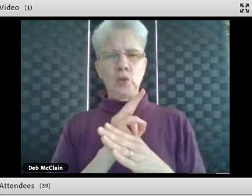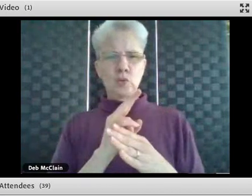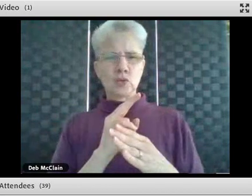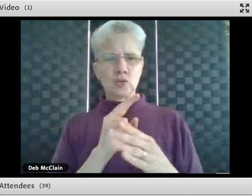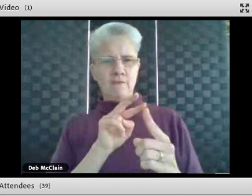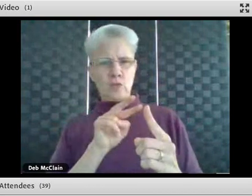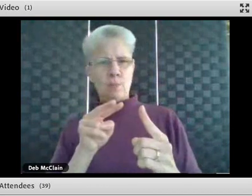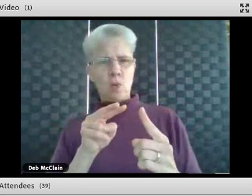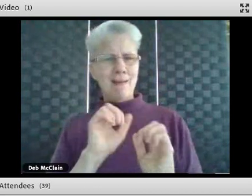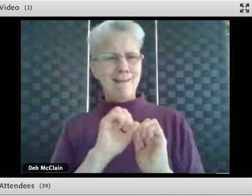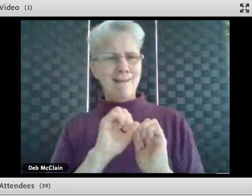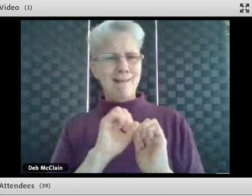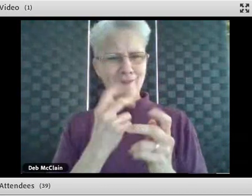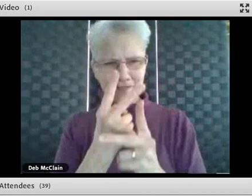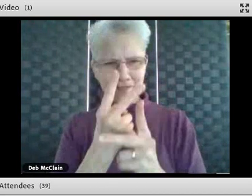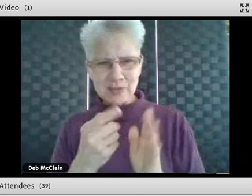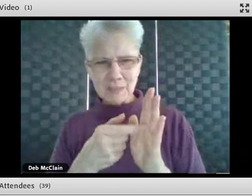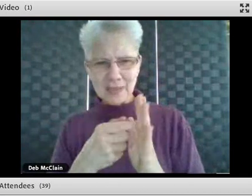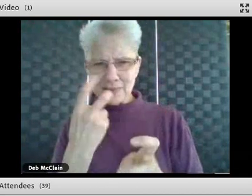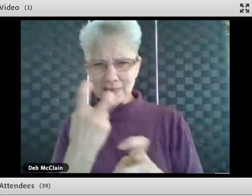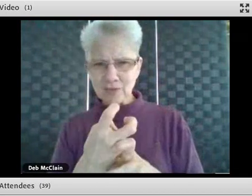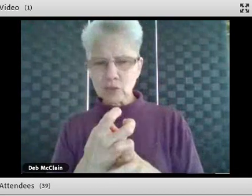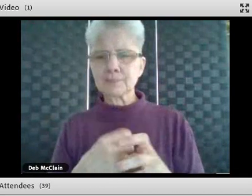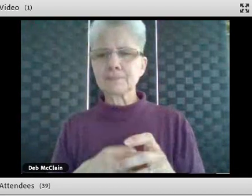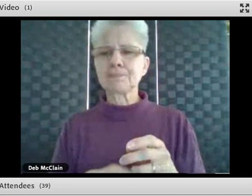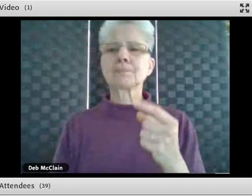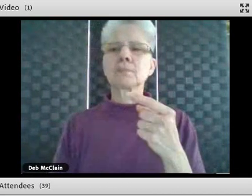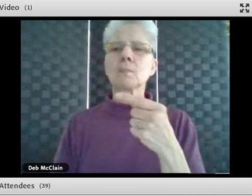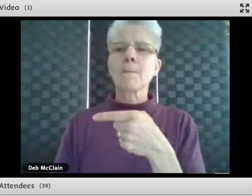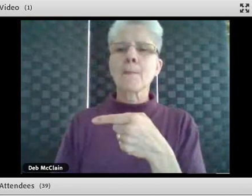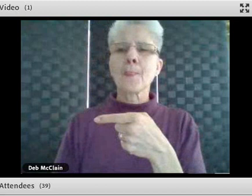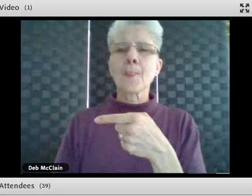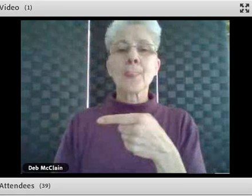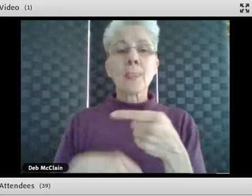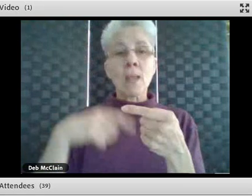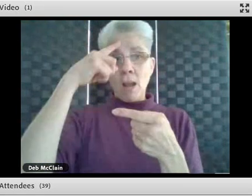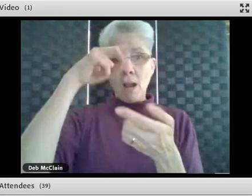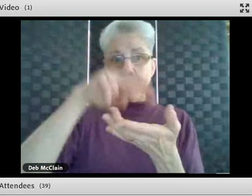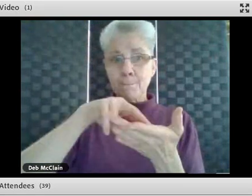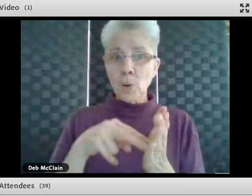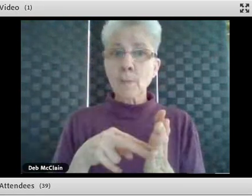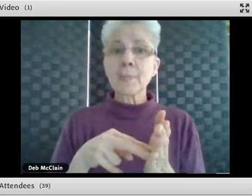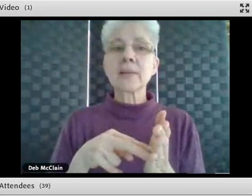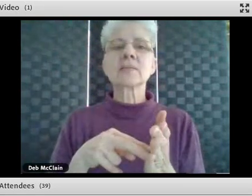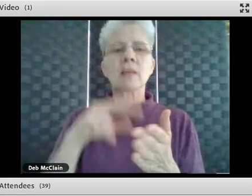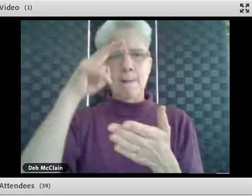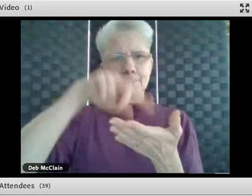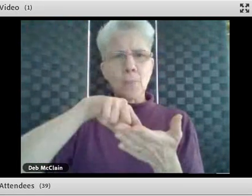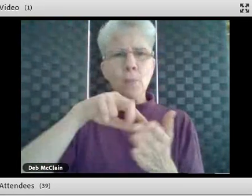in the user view of the catalog. Purpose. So, you know, purpose of a controlled vocabulary